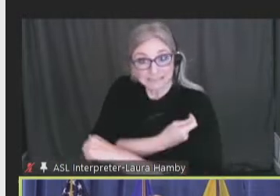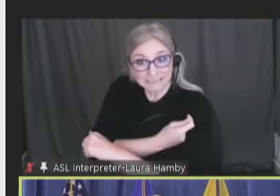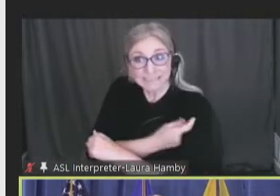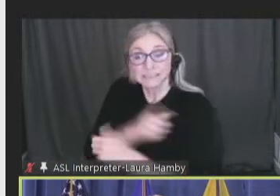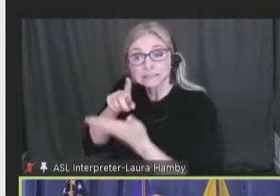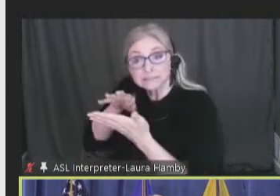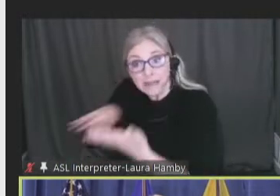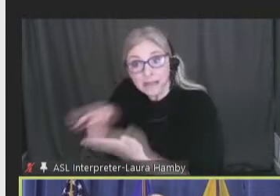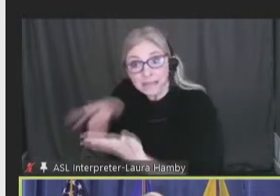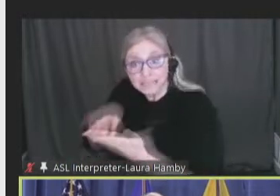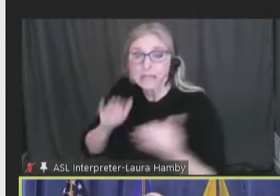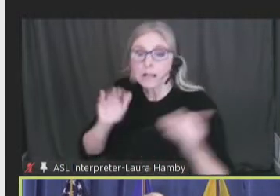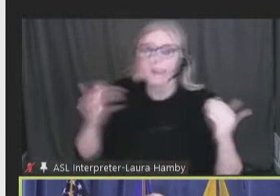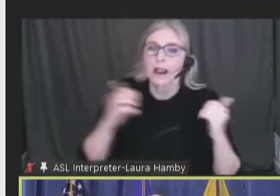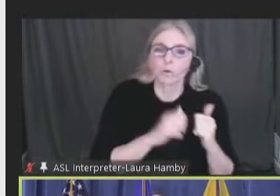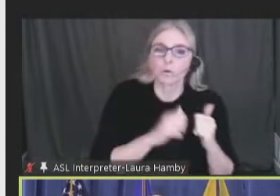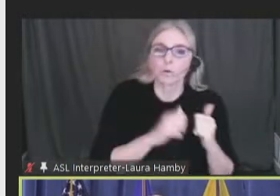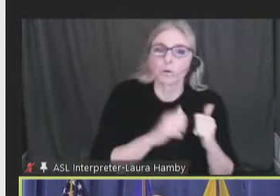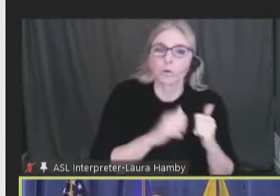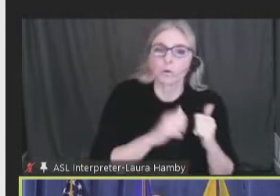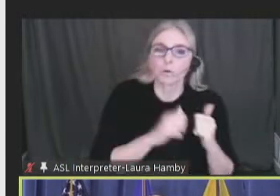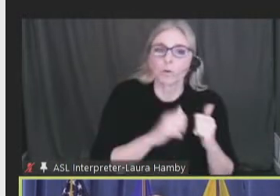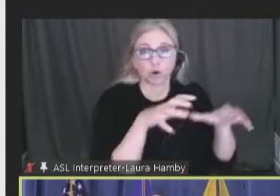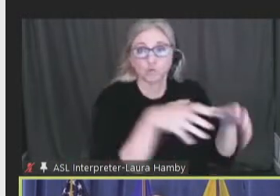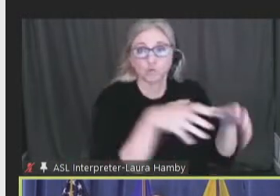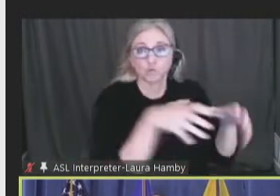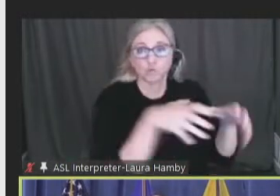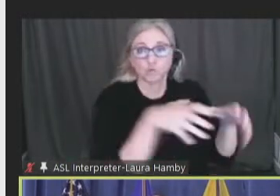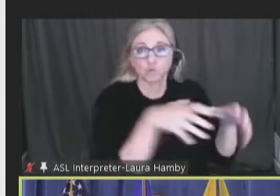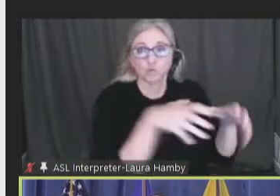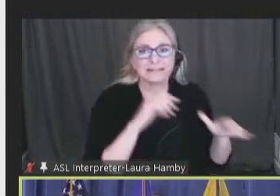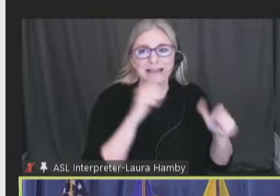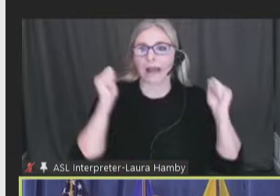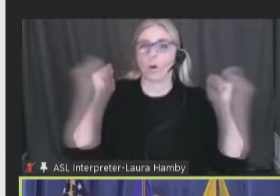comparison within another adolescent vaccine, rather than all vaccines.